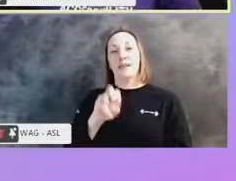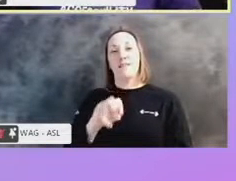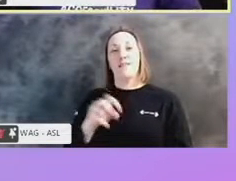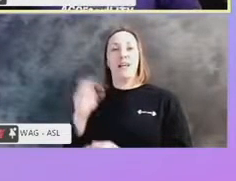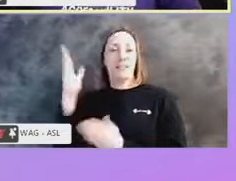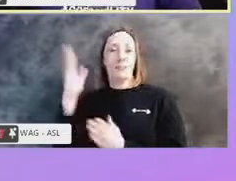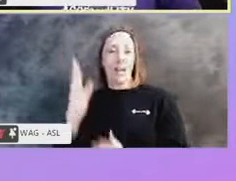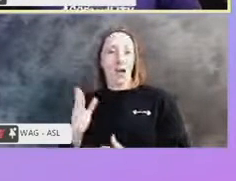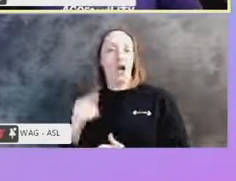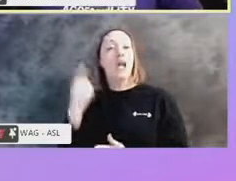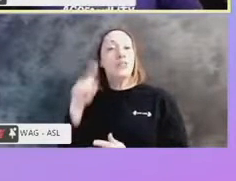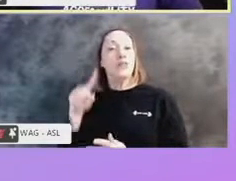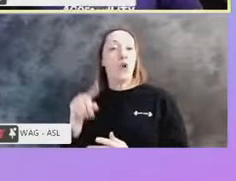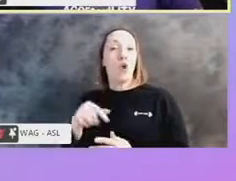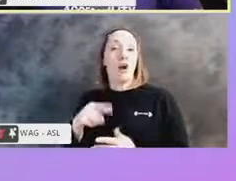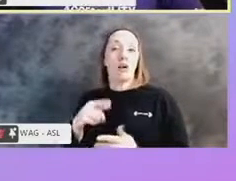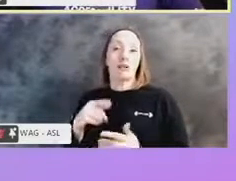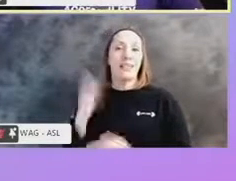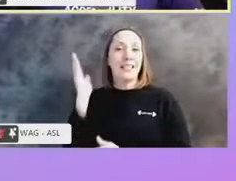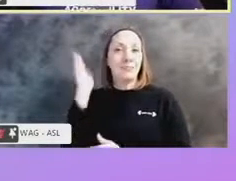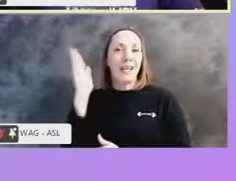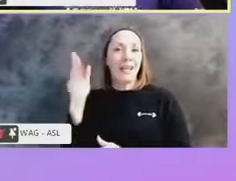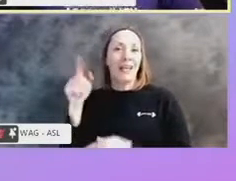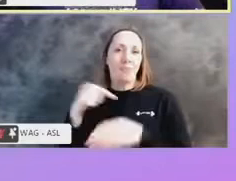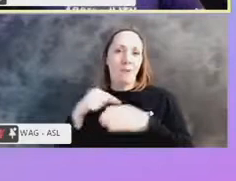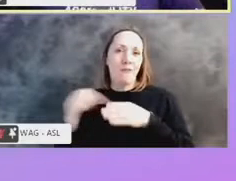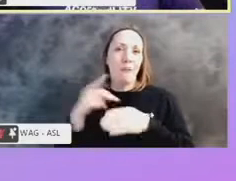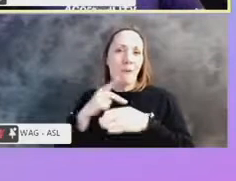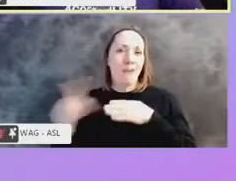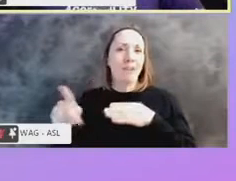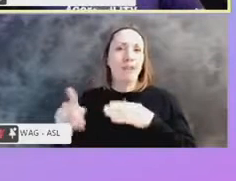book that I'm publishing and launching today. The book is called the inclusive speaker.